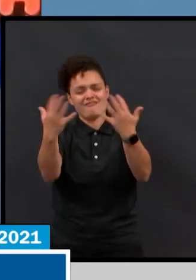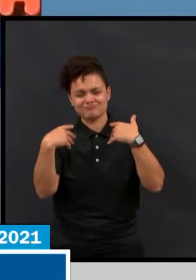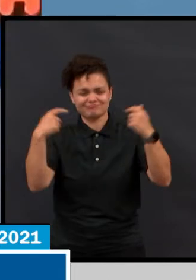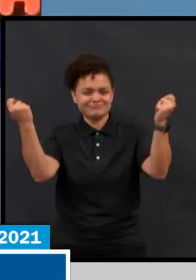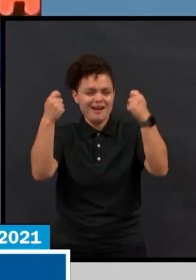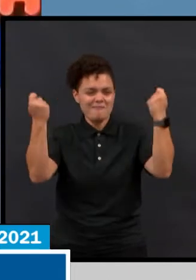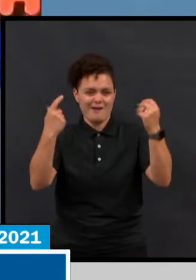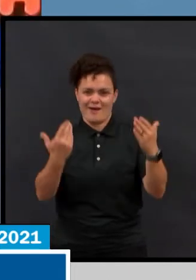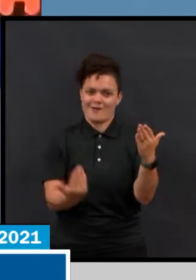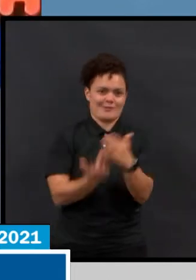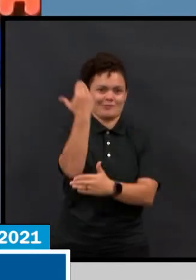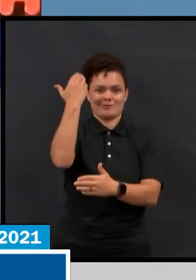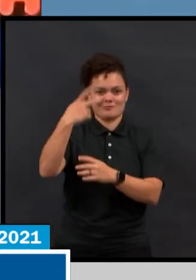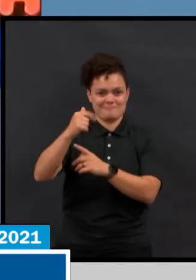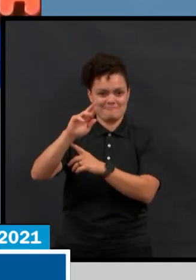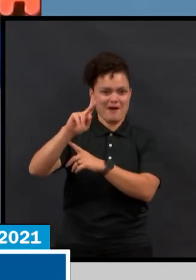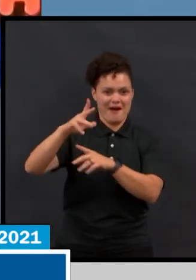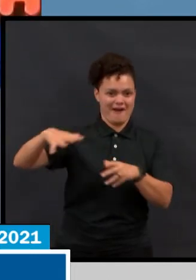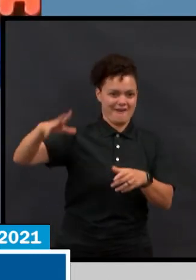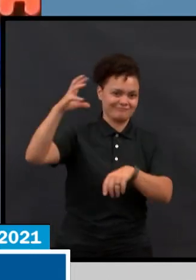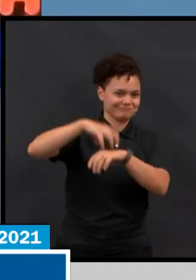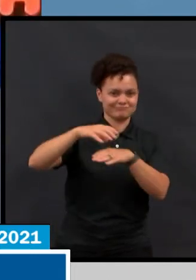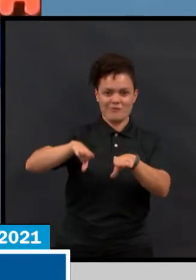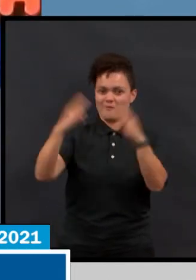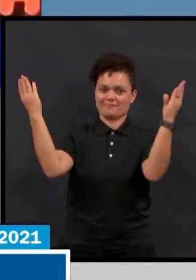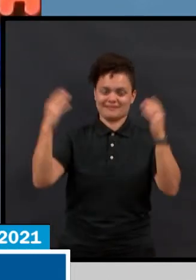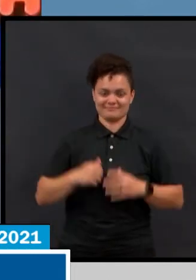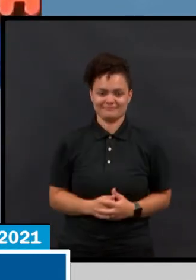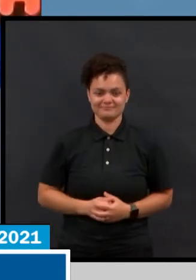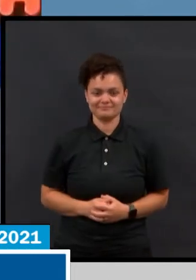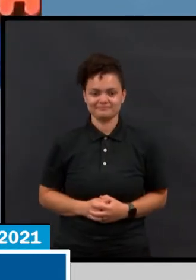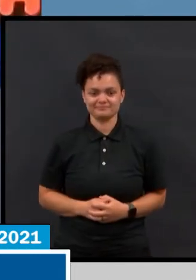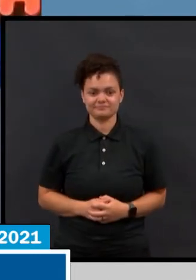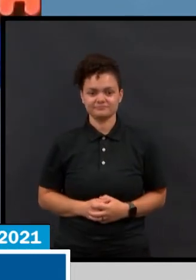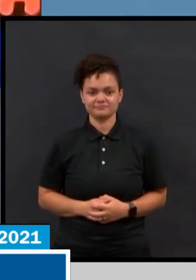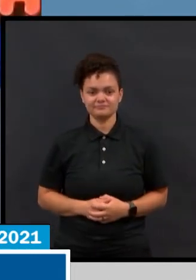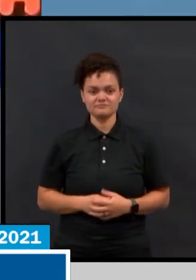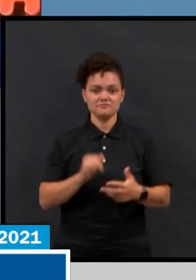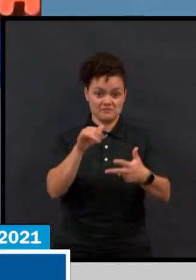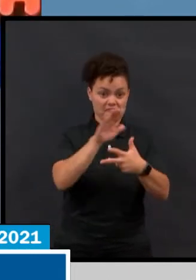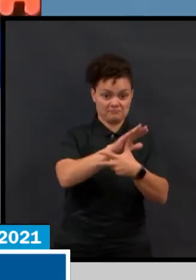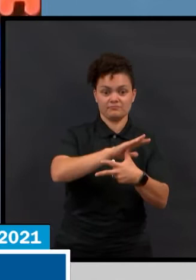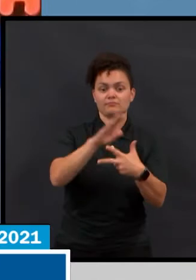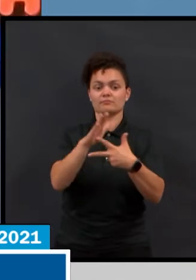in north park hill second thing i'd like to talk about is affordability we recognize the challenges